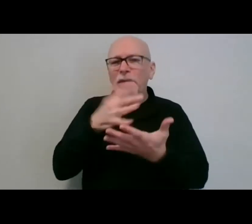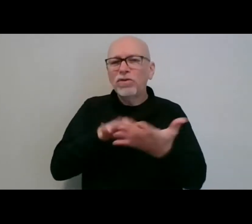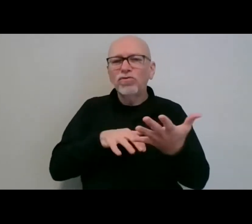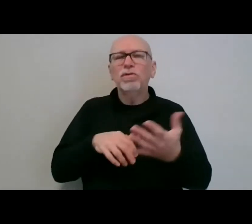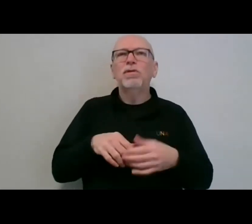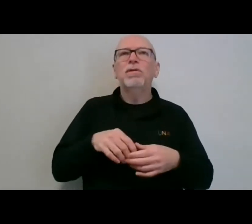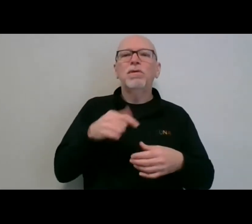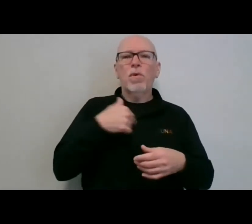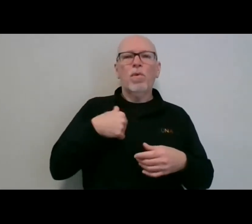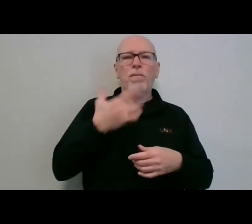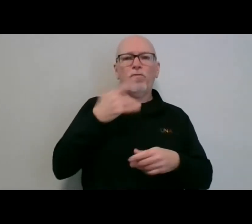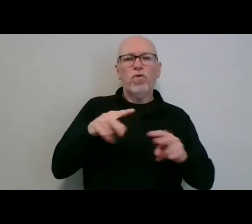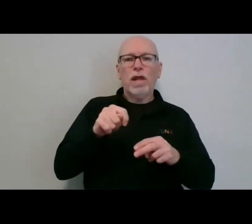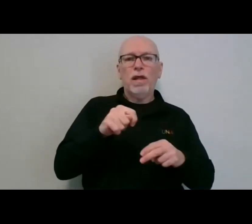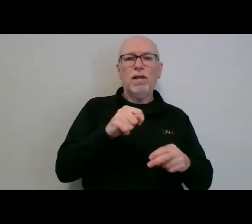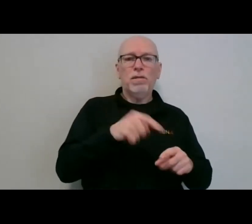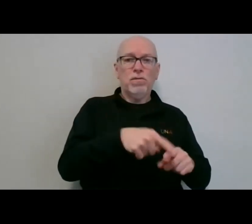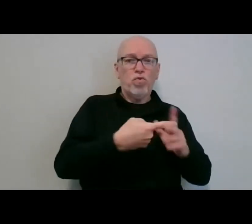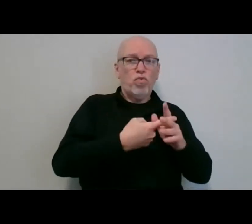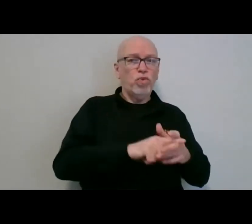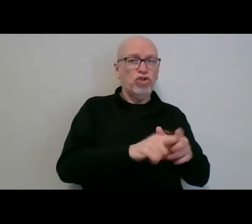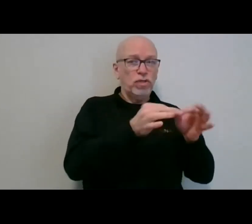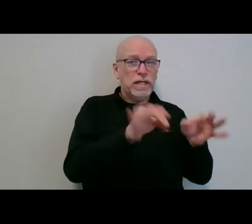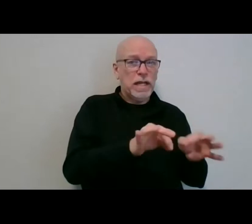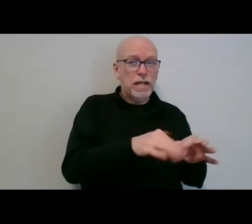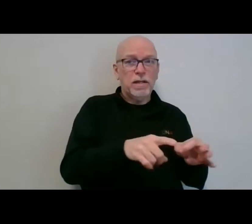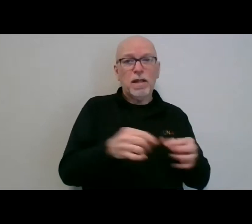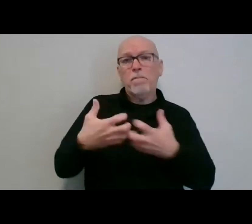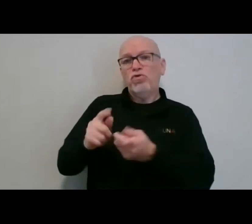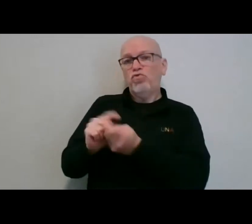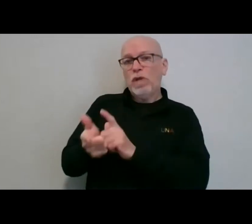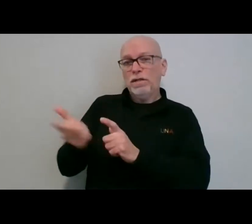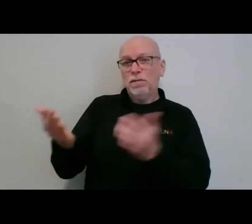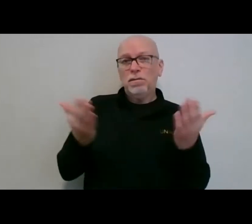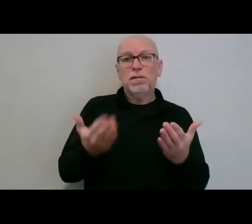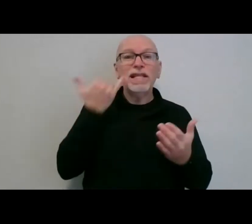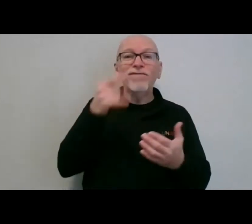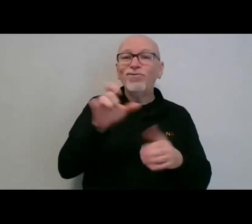at the source text and that machine translation if you're providing it on your own